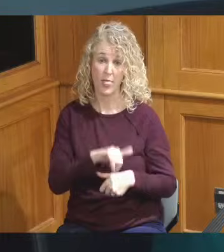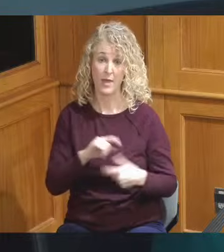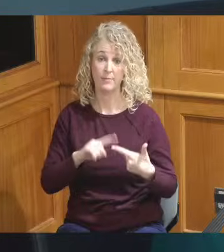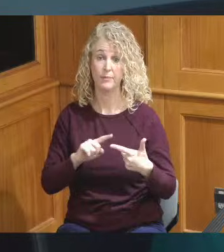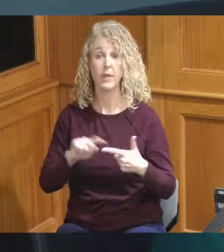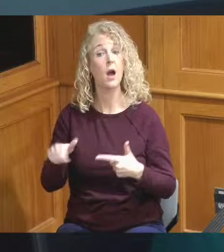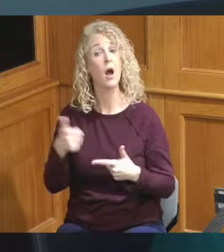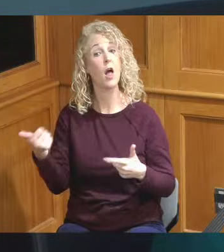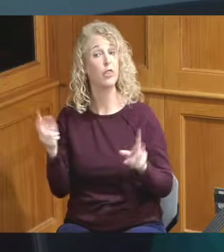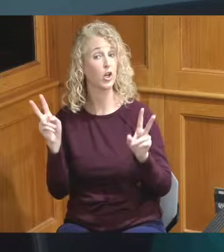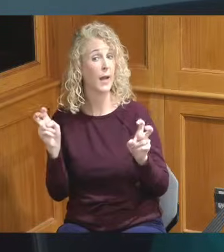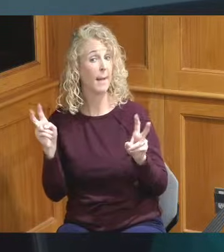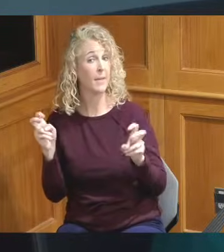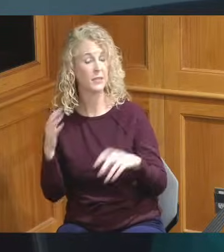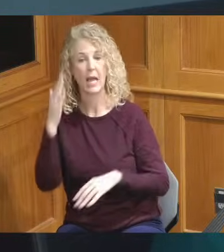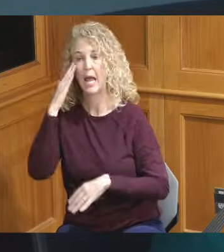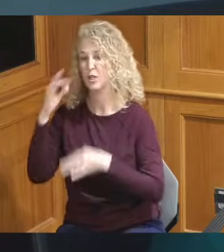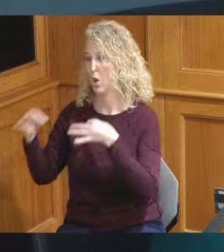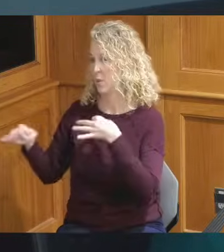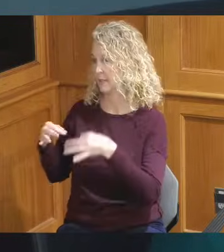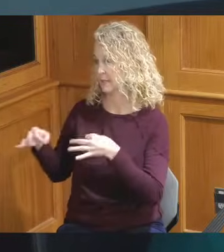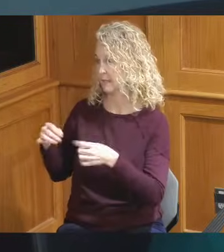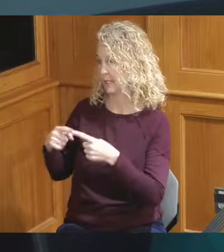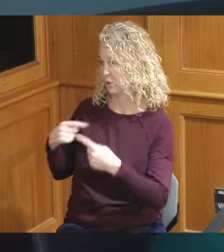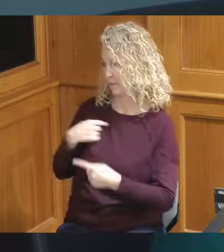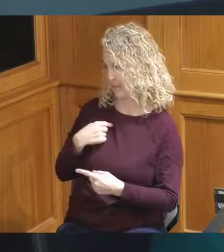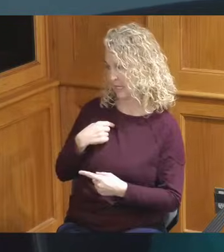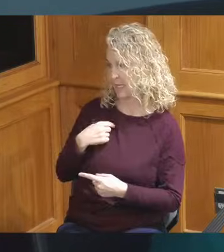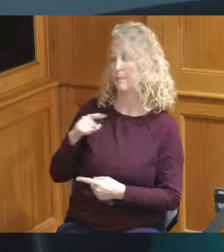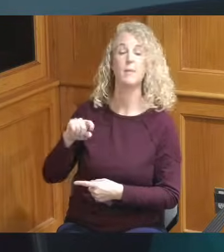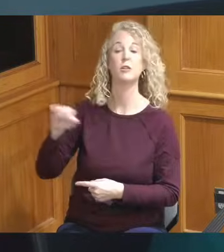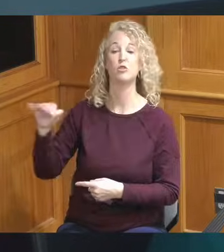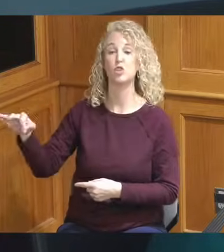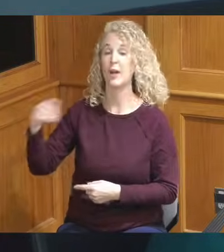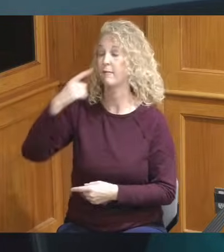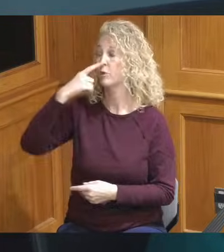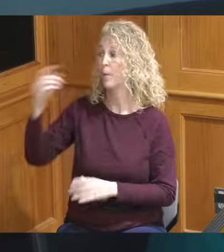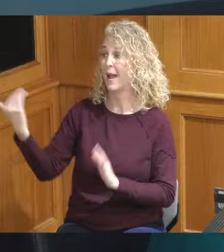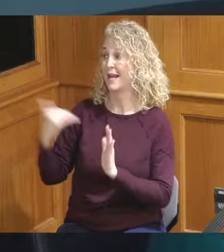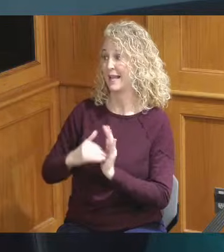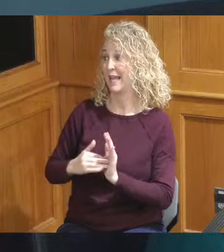thing is I know you explained it to me but Mr. Aluotto if you could explain to people watching